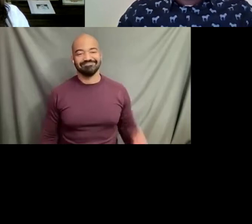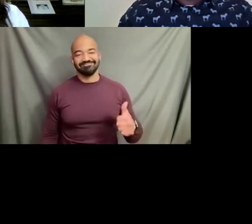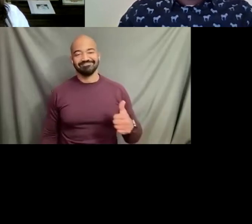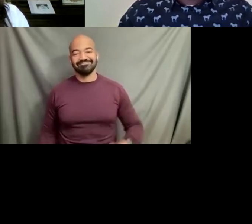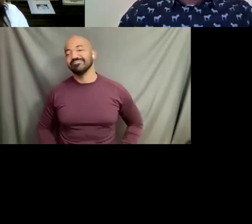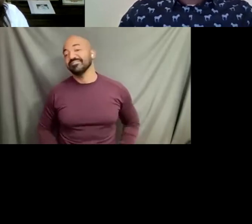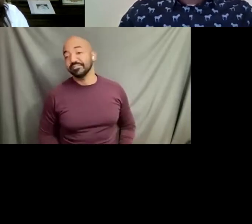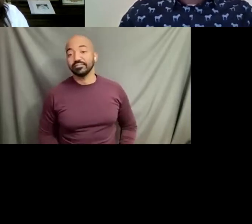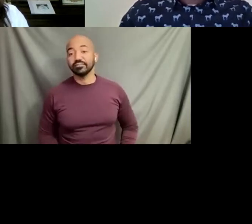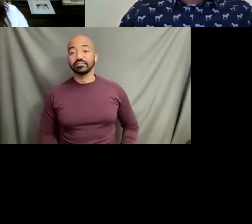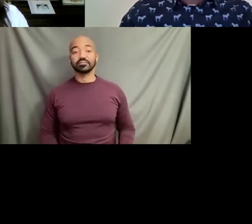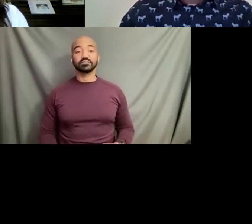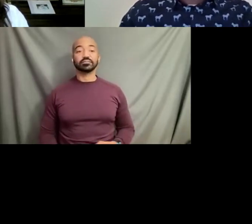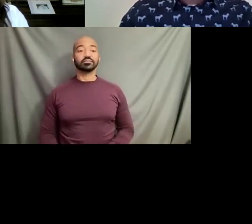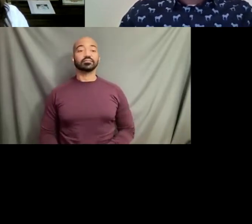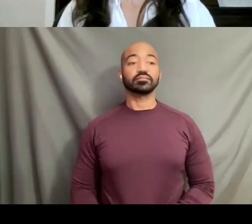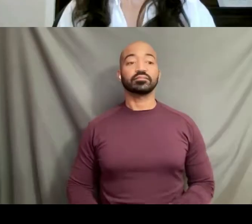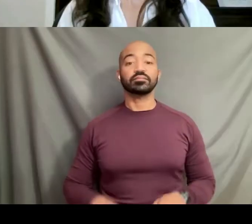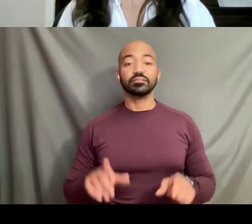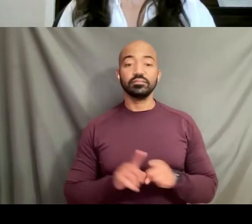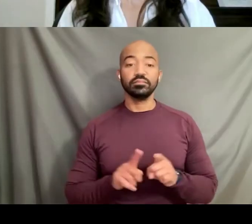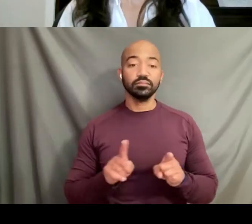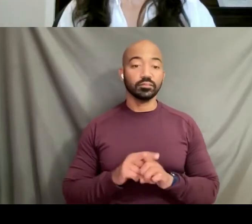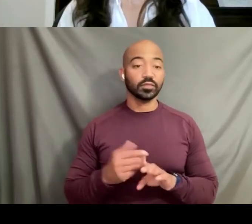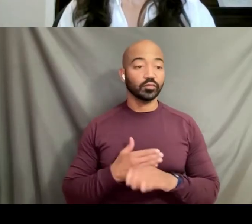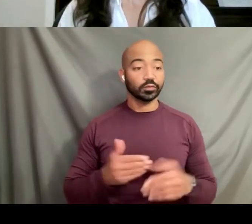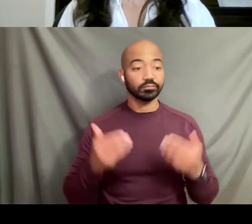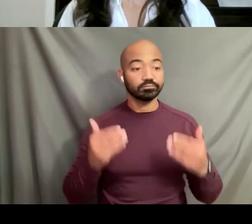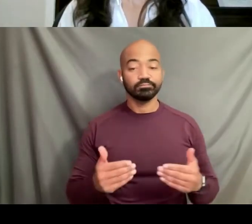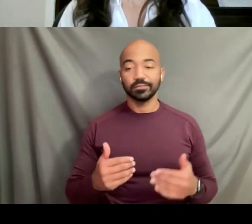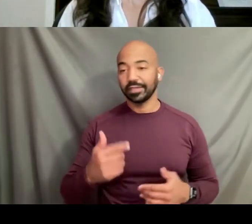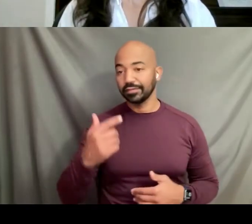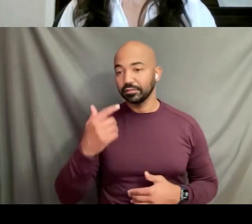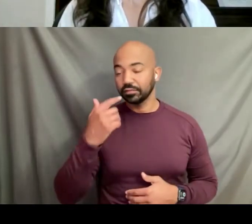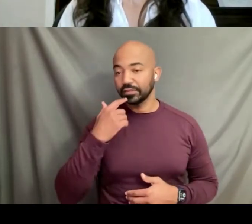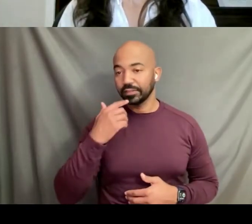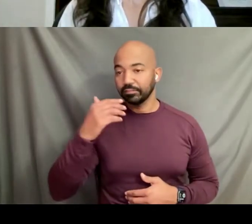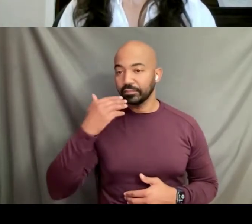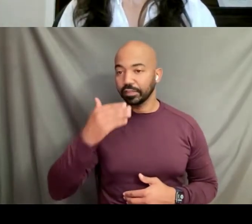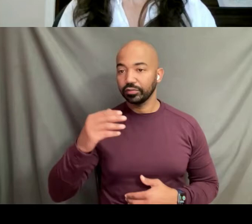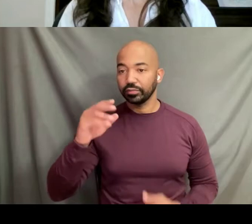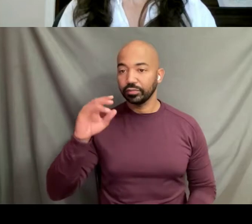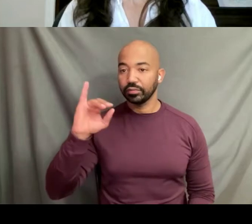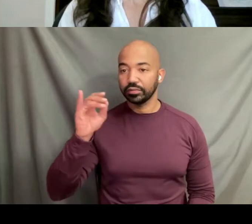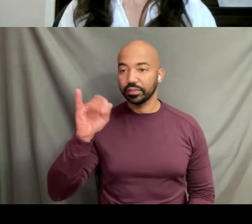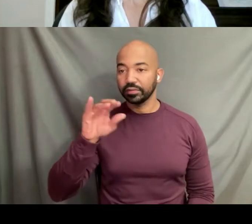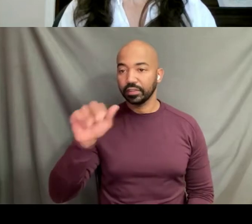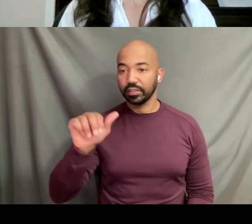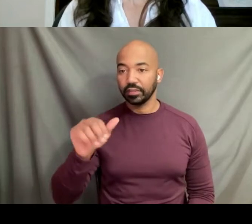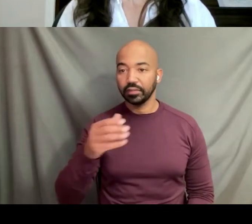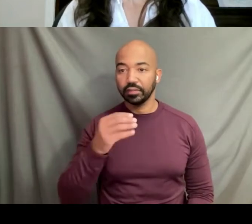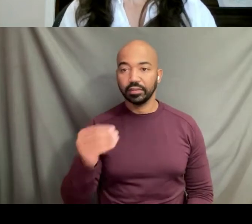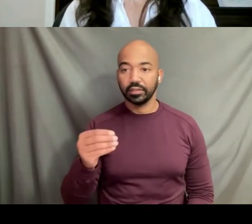acknowledge Jessica and Zeynep, they have really, really touched almost everything.